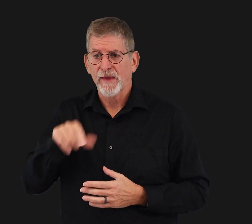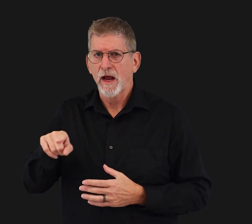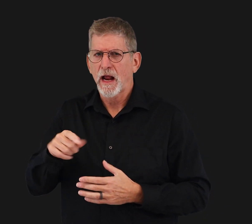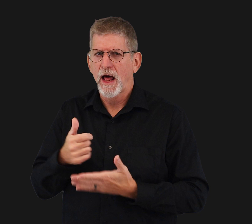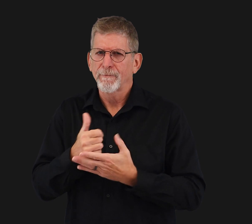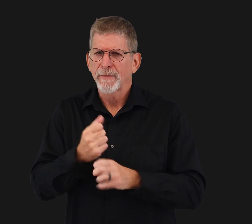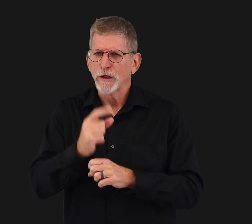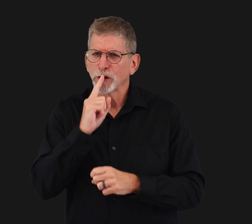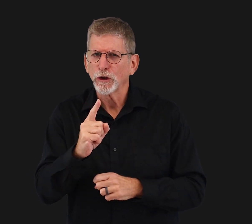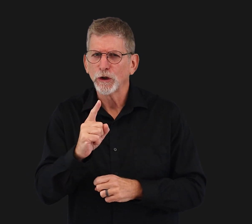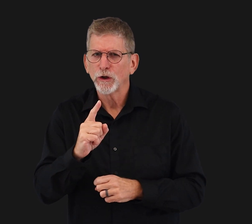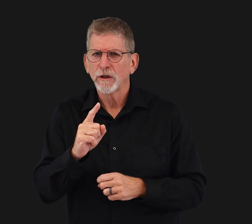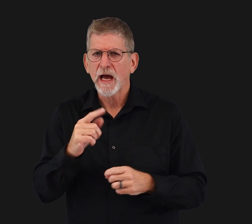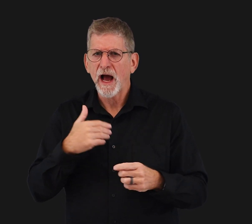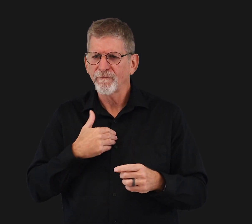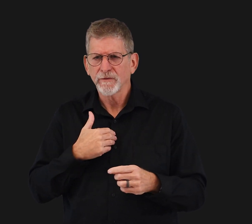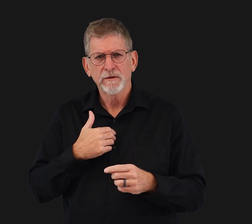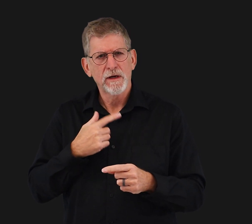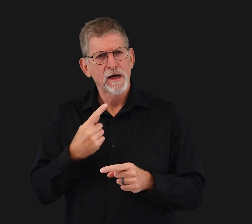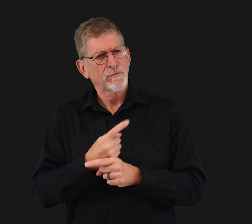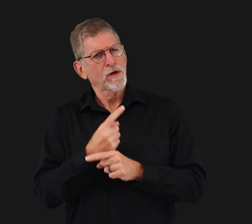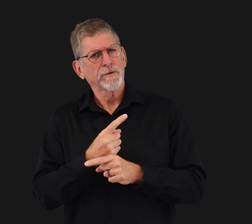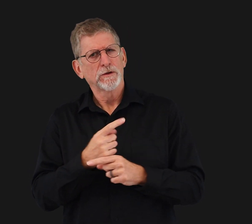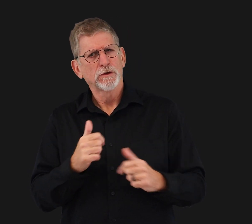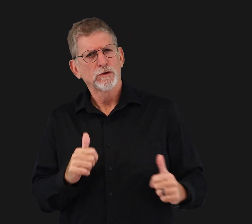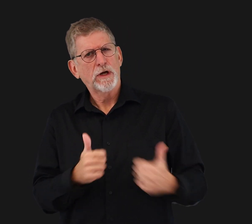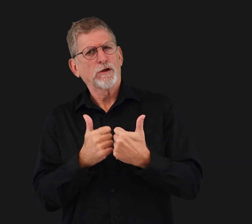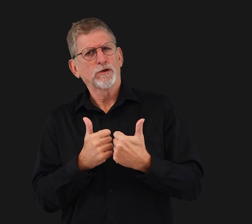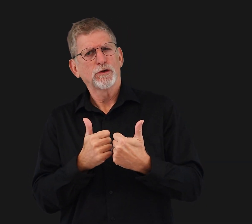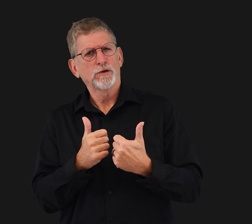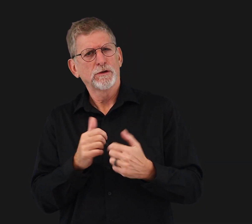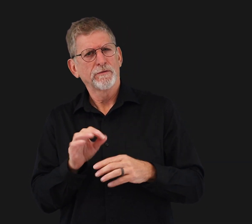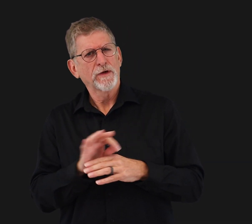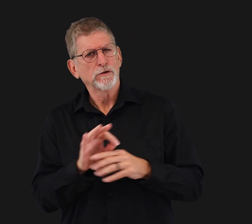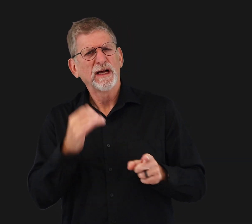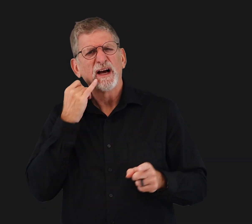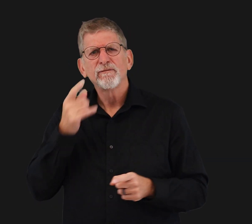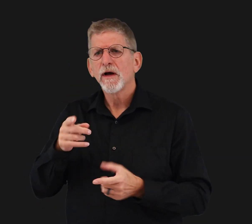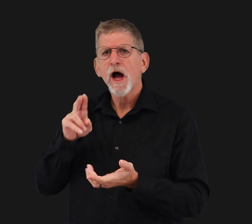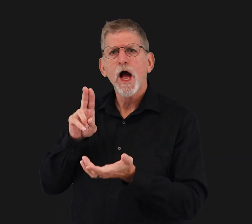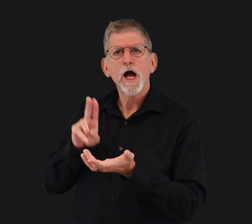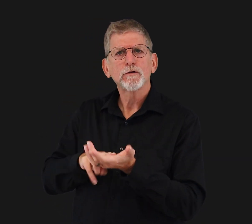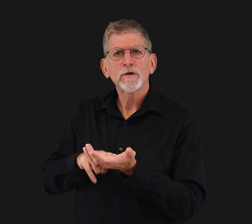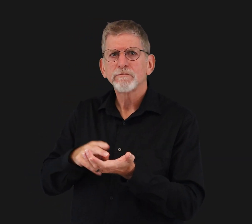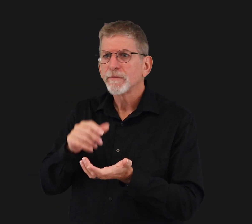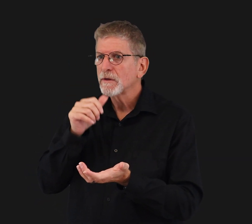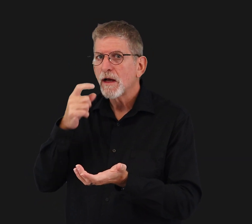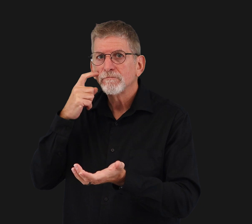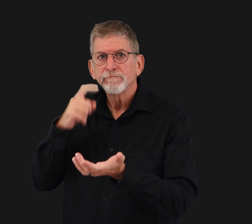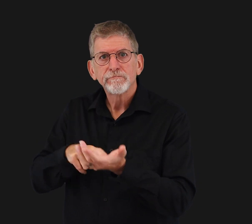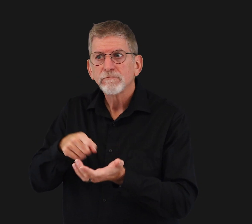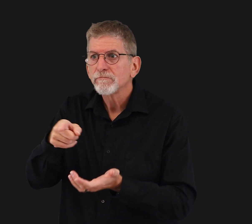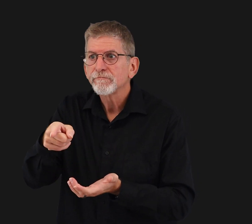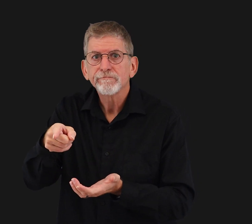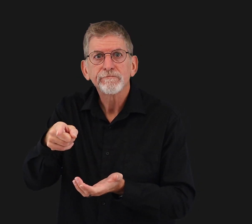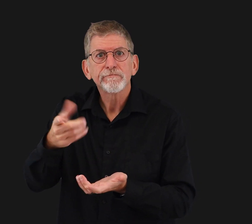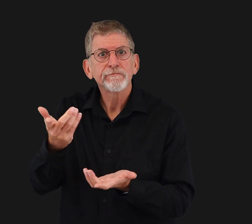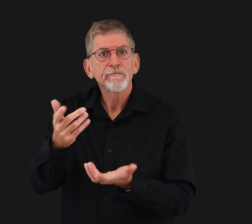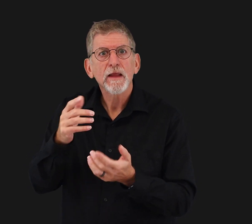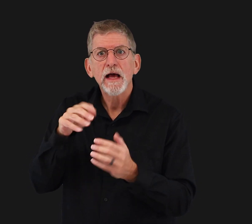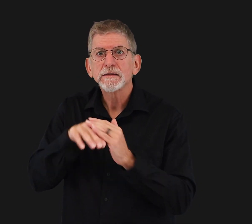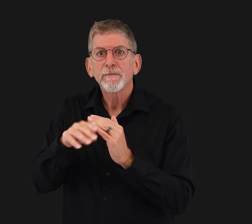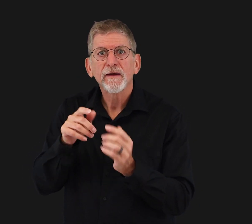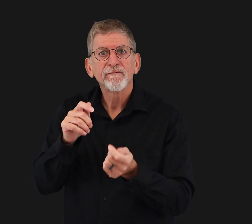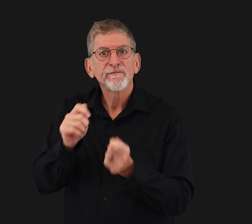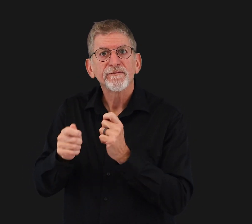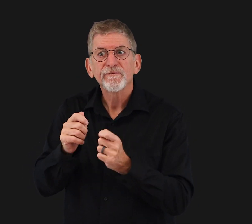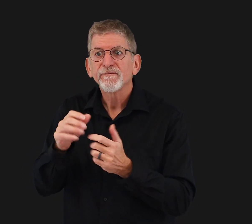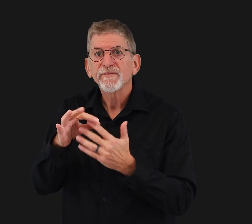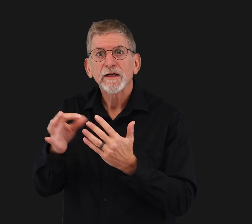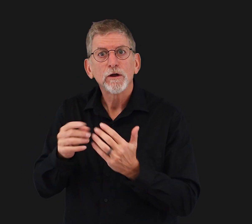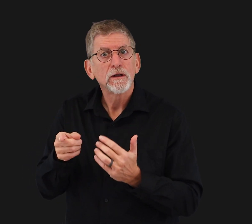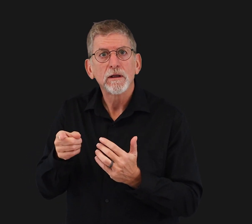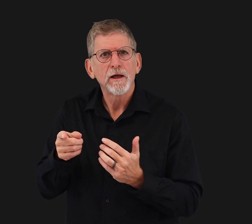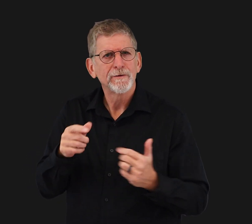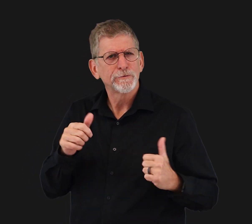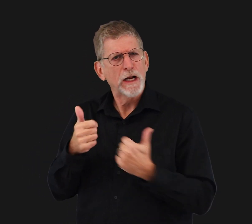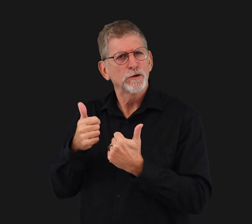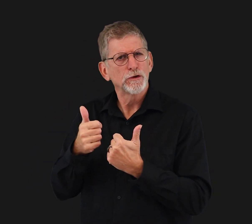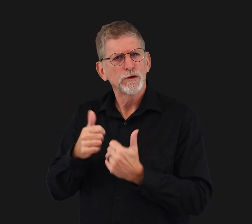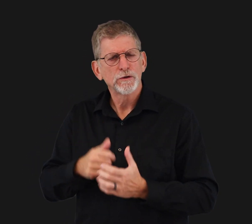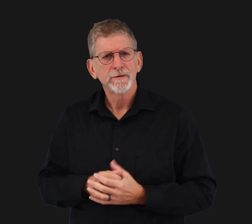This helps ensure there is an appropriate challenge function if a contract does not identify an accessibility feature.